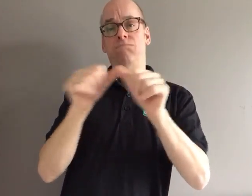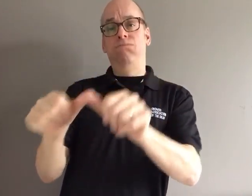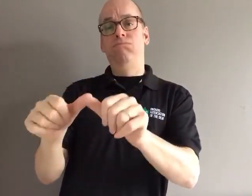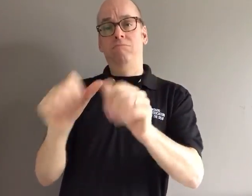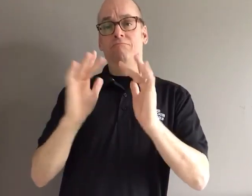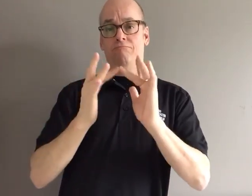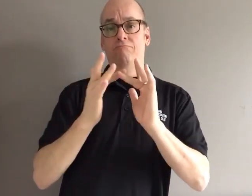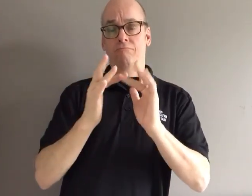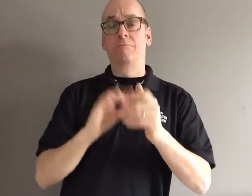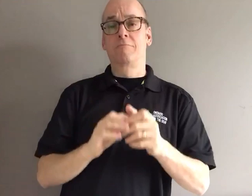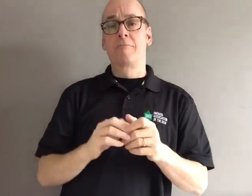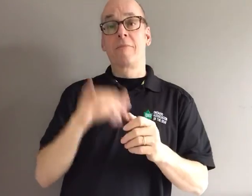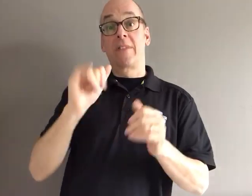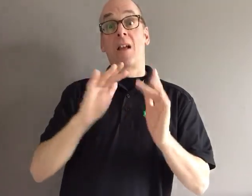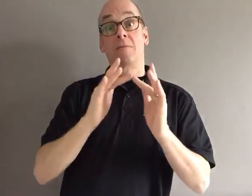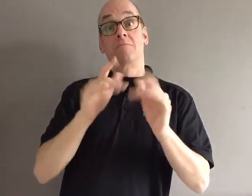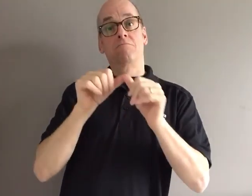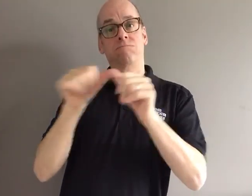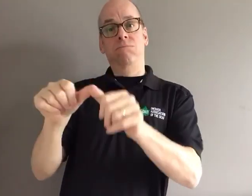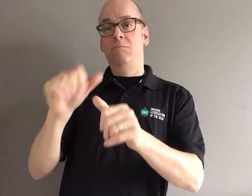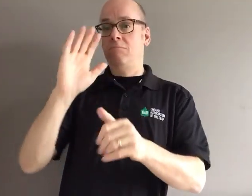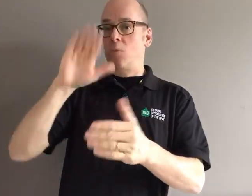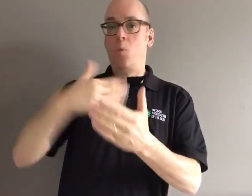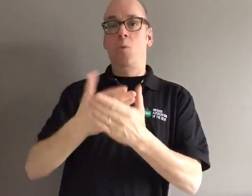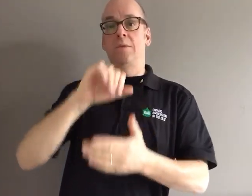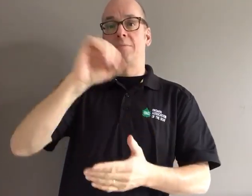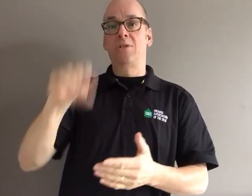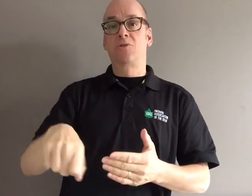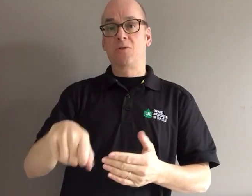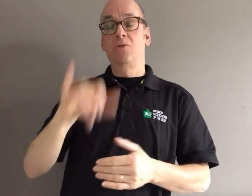classes that will continue to the end of the semester,